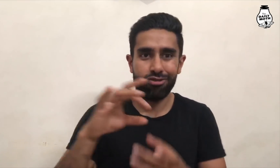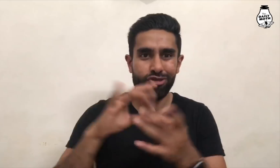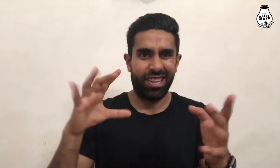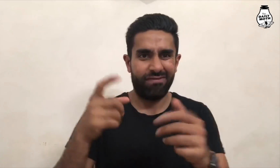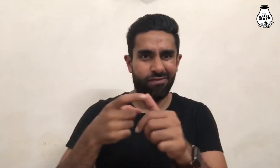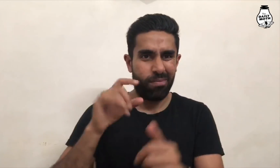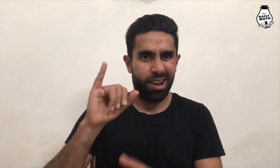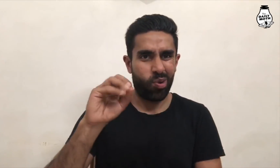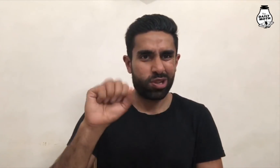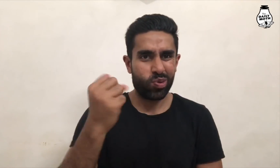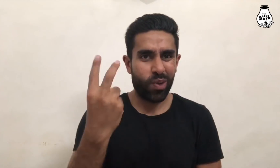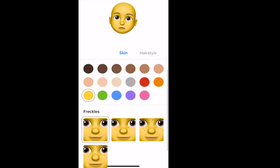were released from the iOS12.